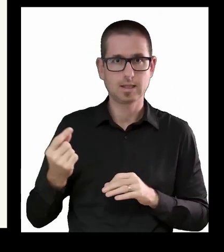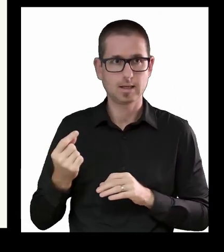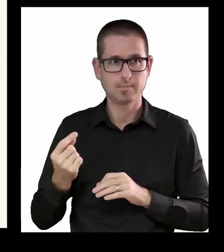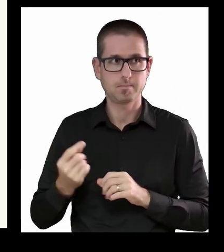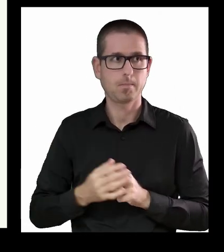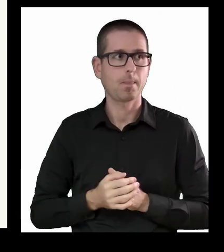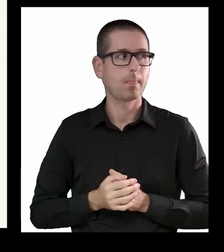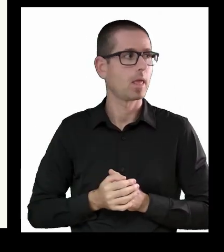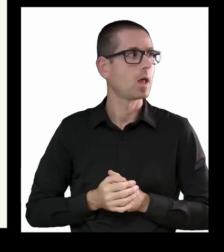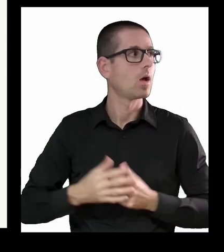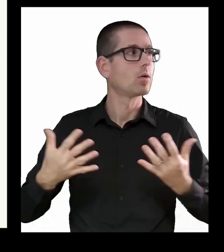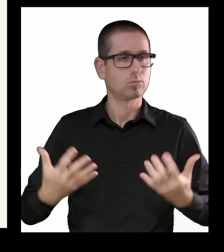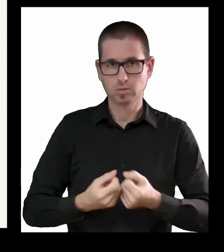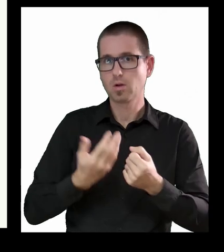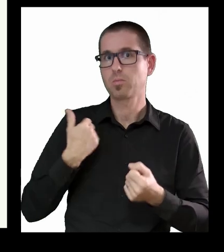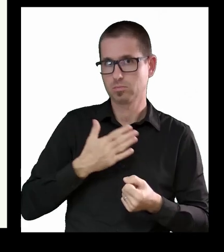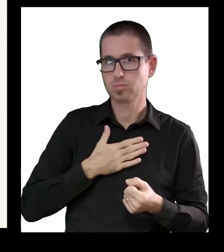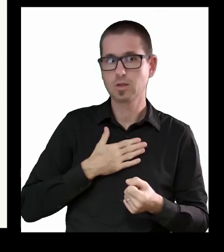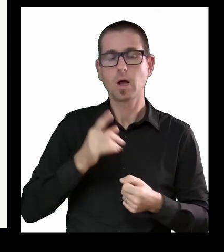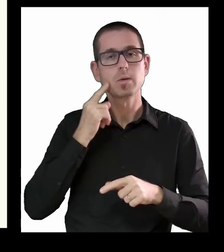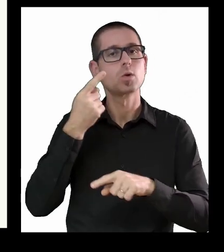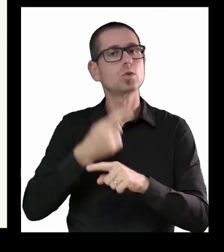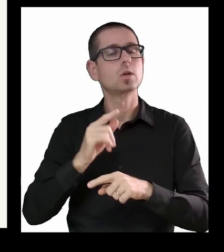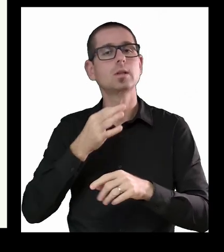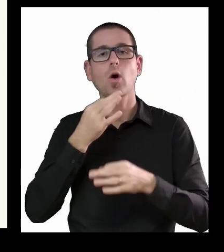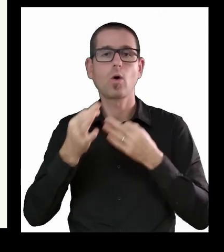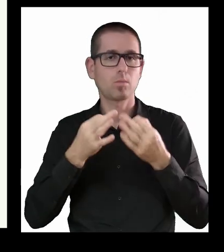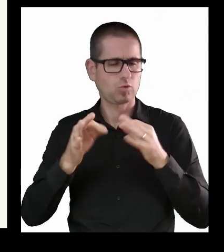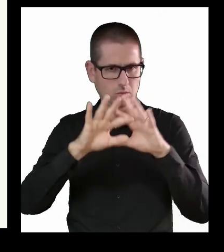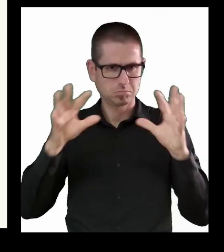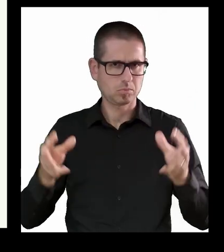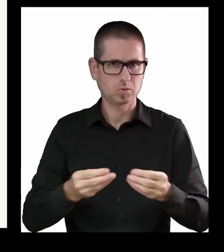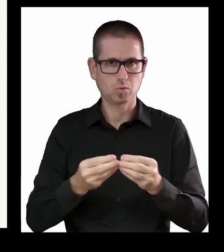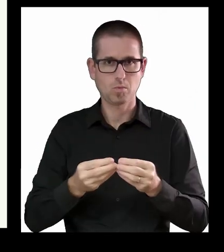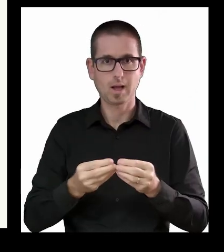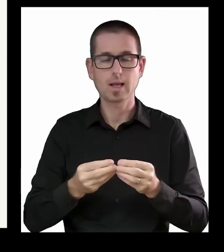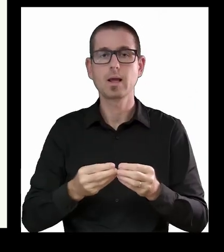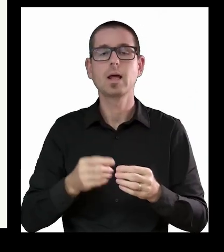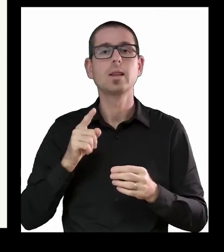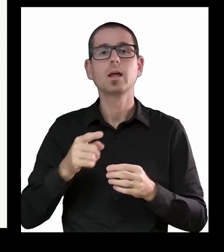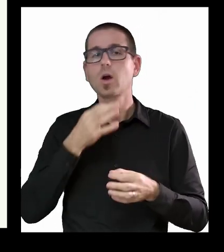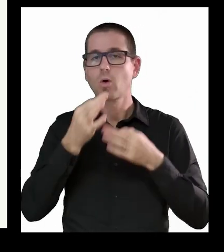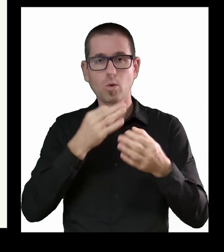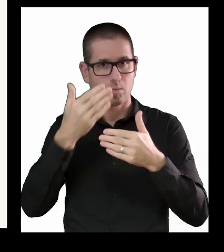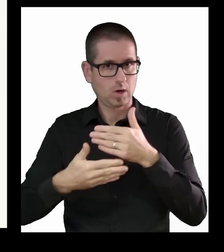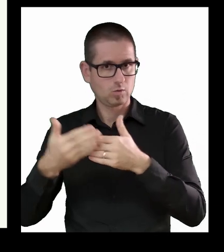It's created by ours. But we decided the questionnaires all together. And this questionnaire was find